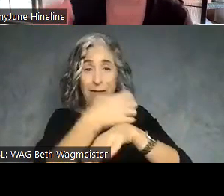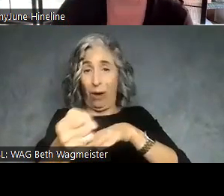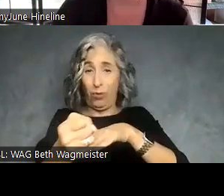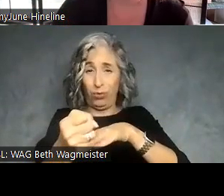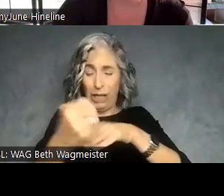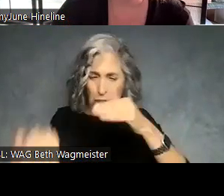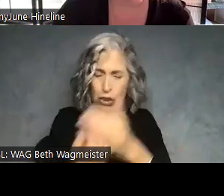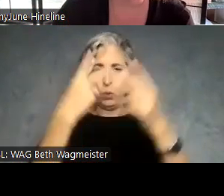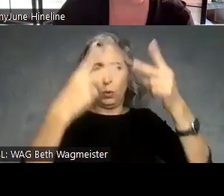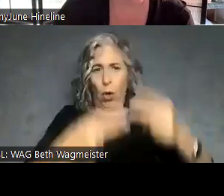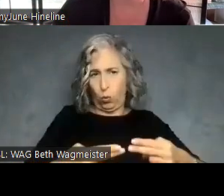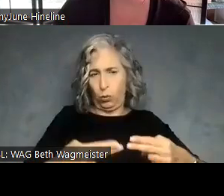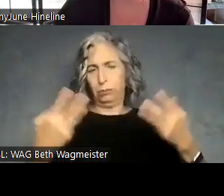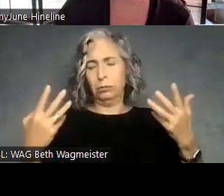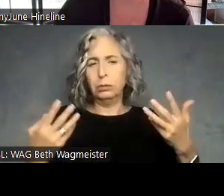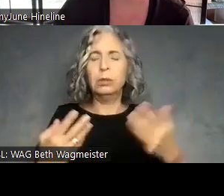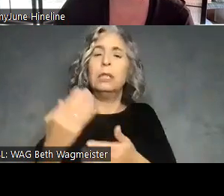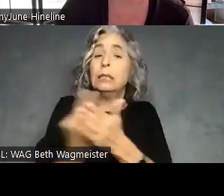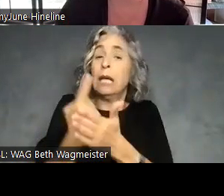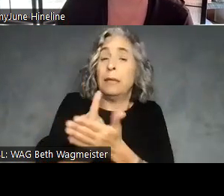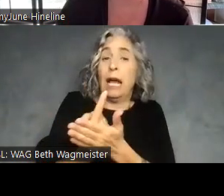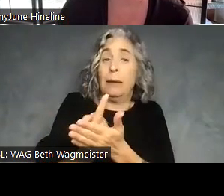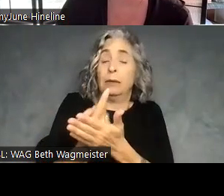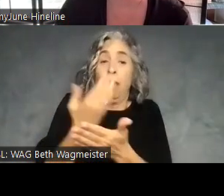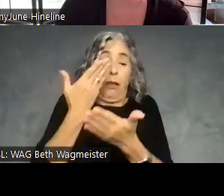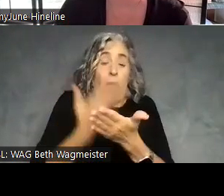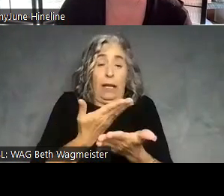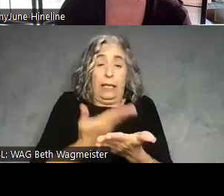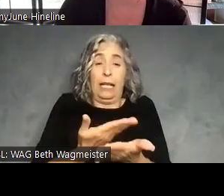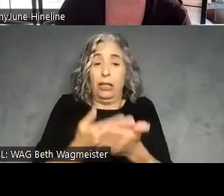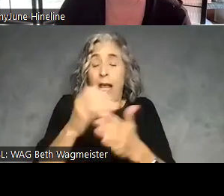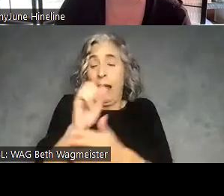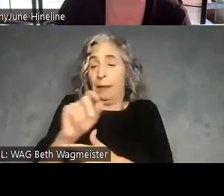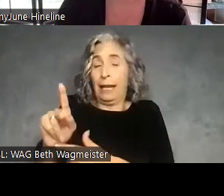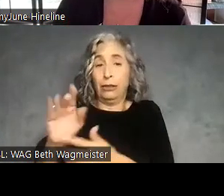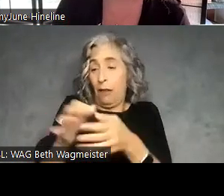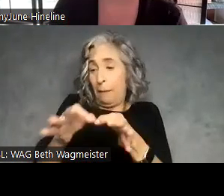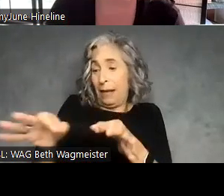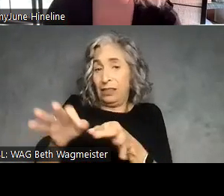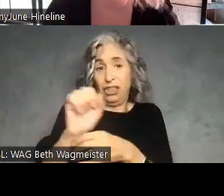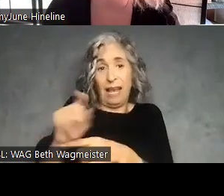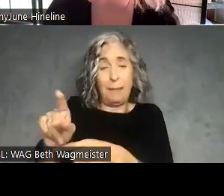impairments. It might be difficult for some folks with cognitive processing issues to take code from